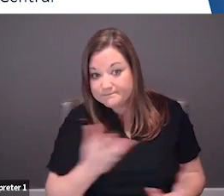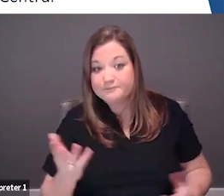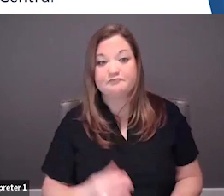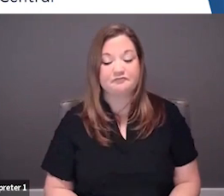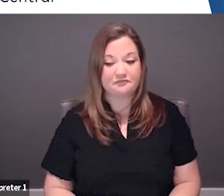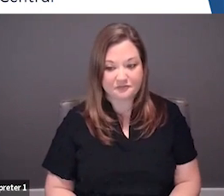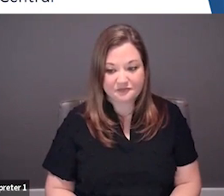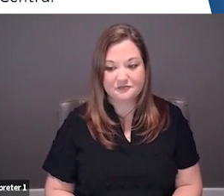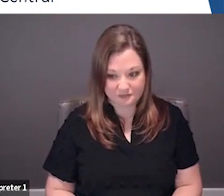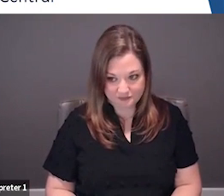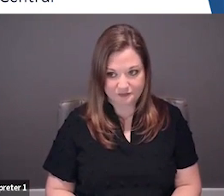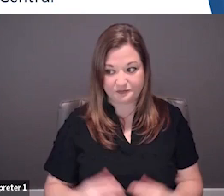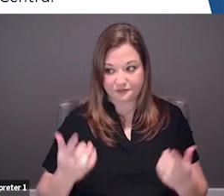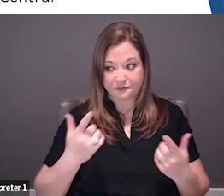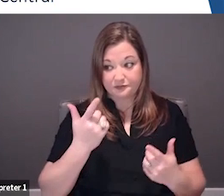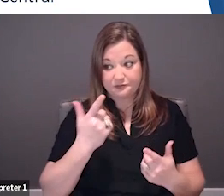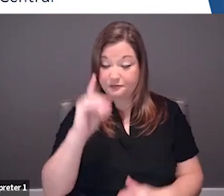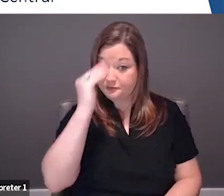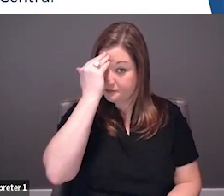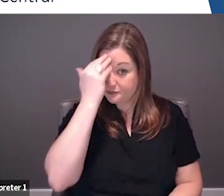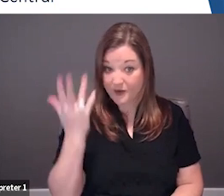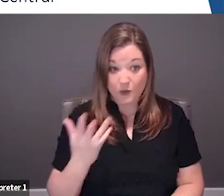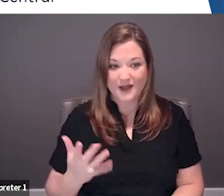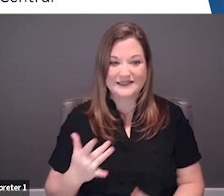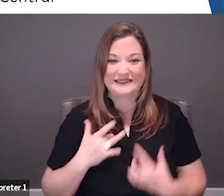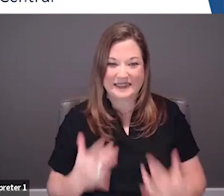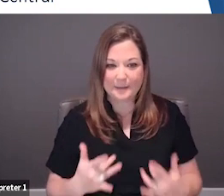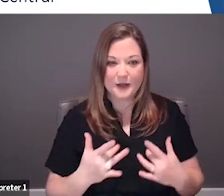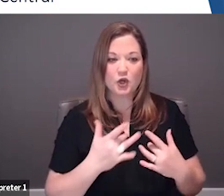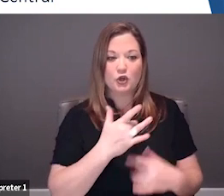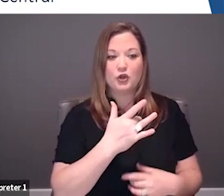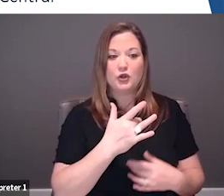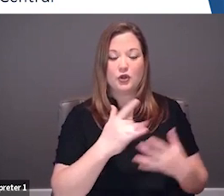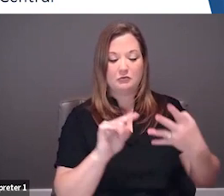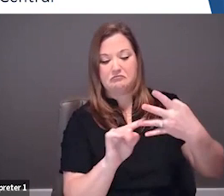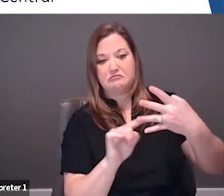A big thing to note is our normal third Monday of the month event